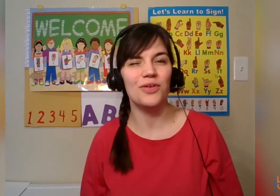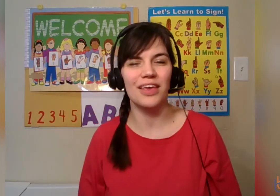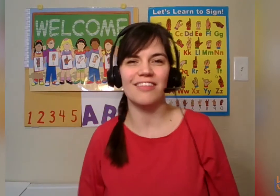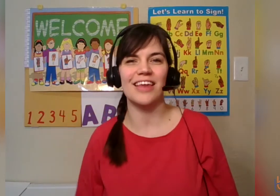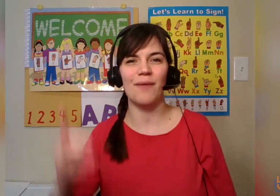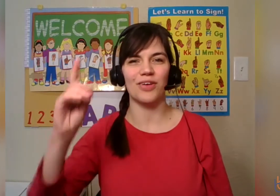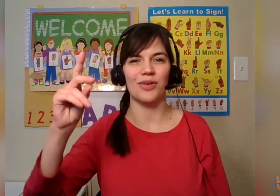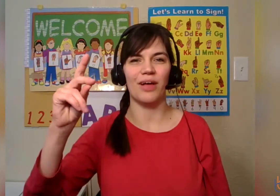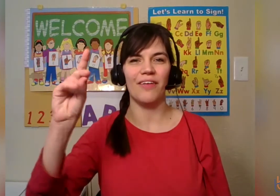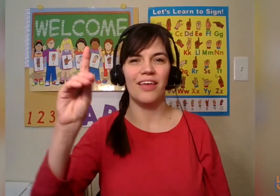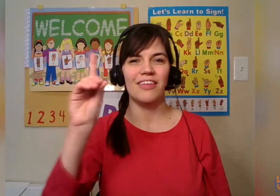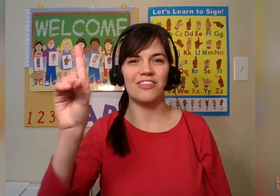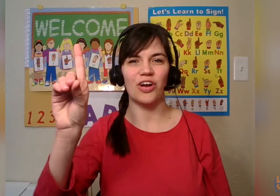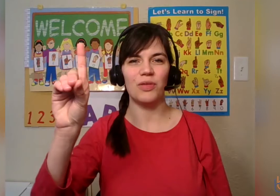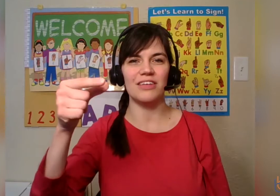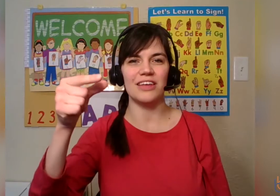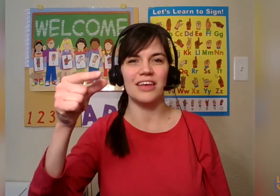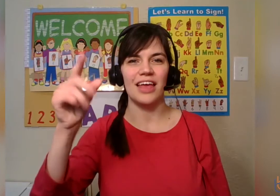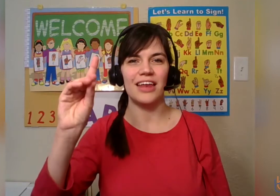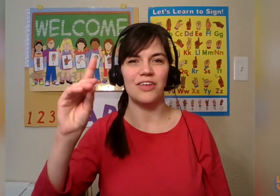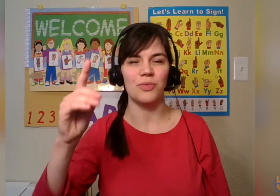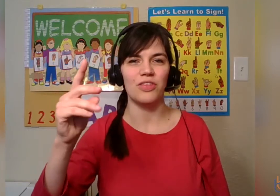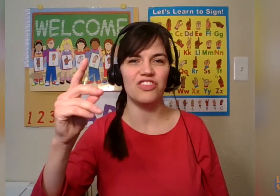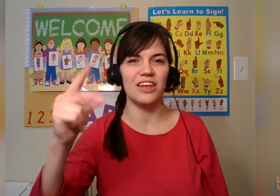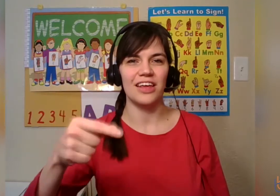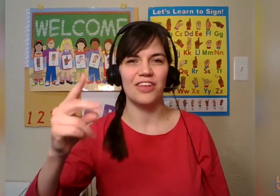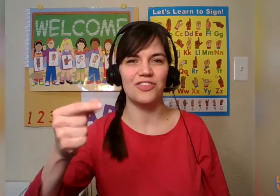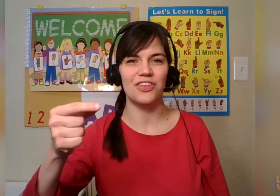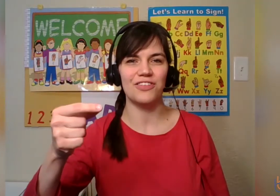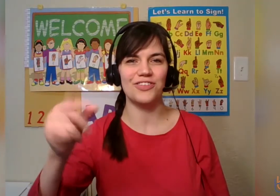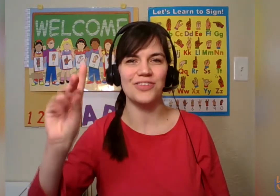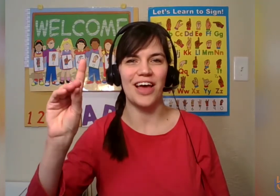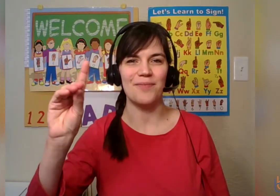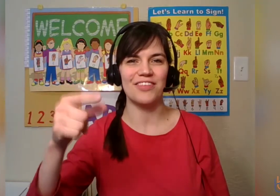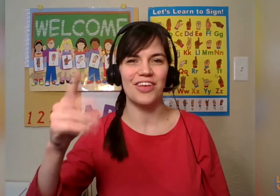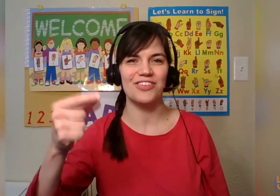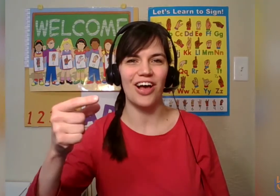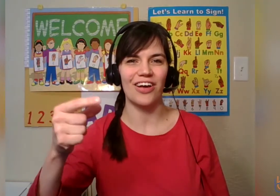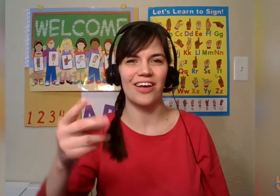if you can't snap very well, start with a D and end with a G. Do this two times. Dog.